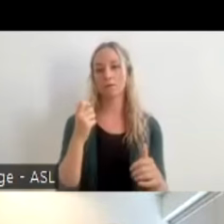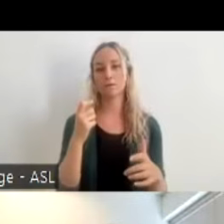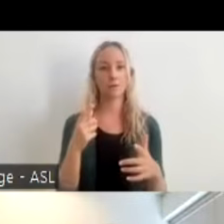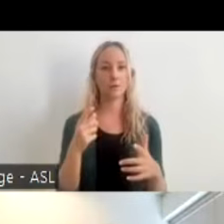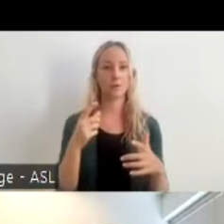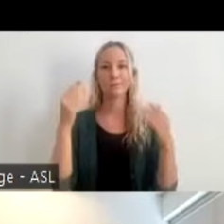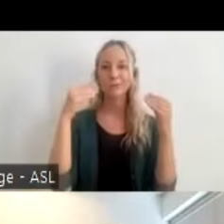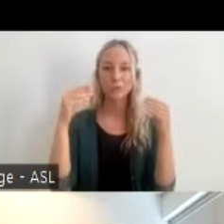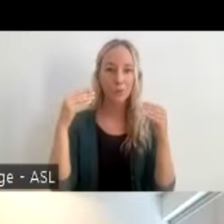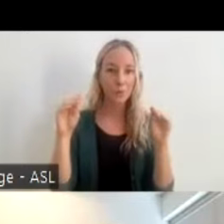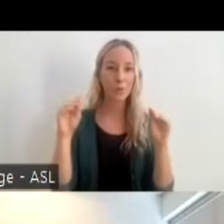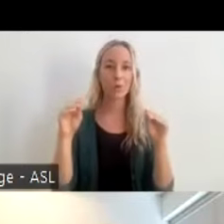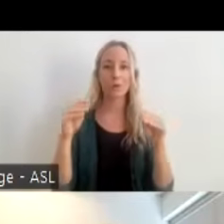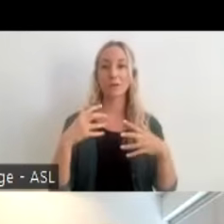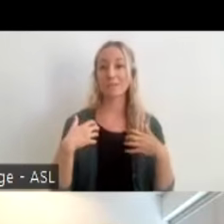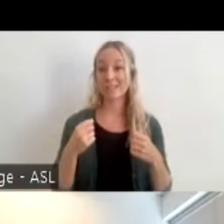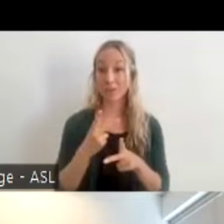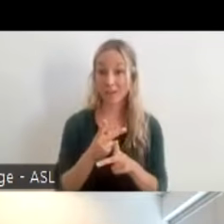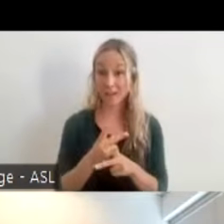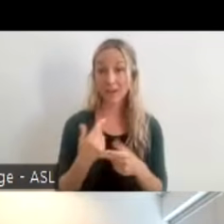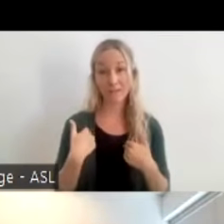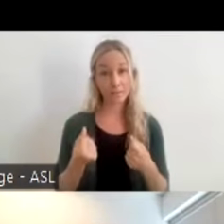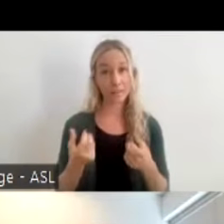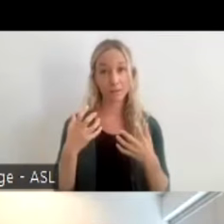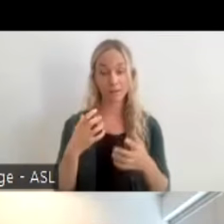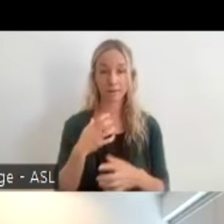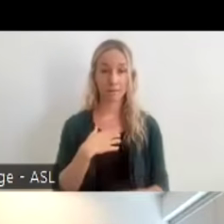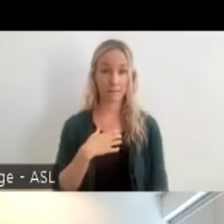Sometimes people confuse medical malpractice with